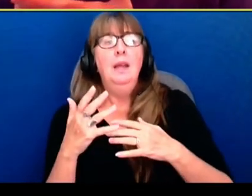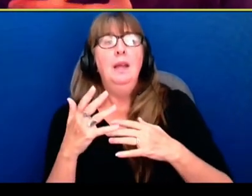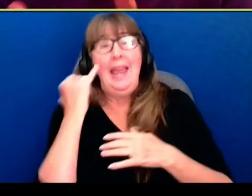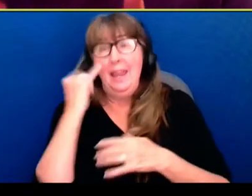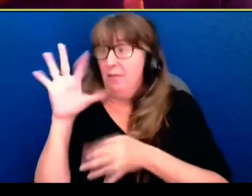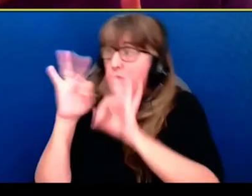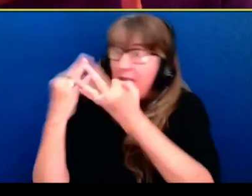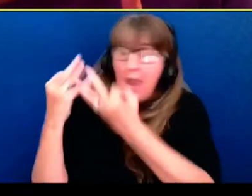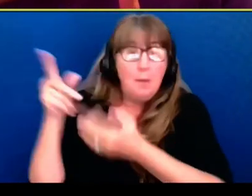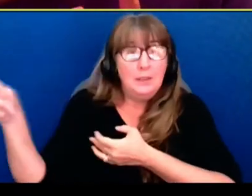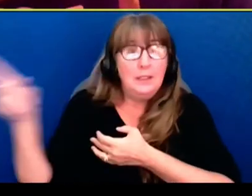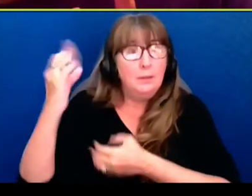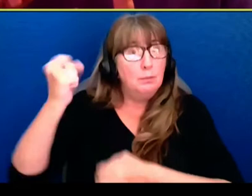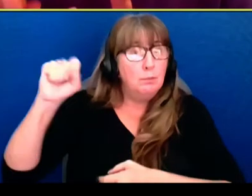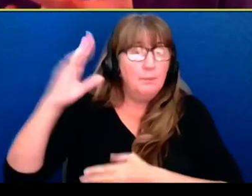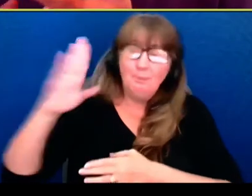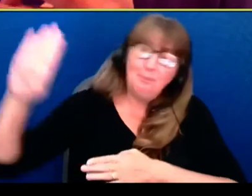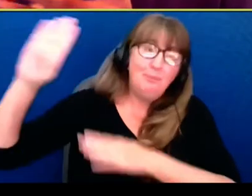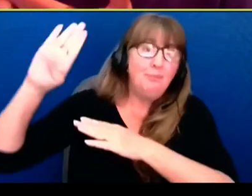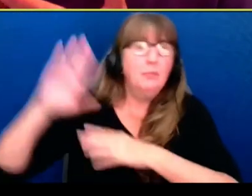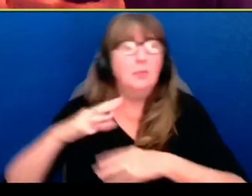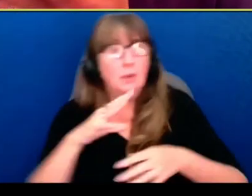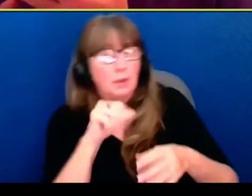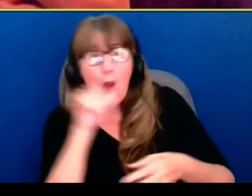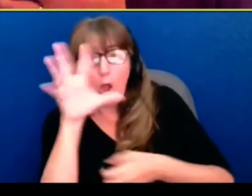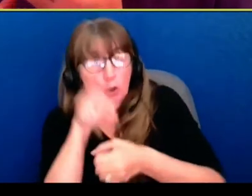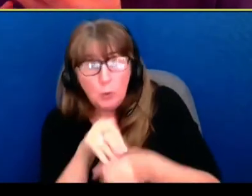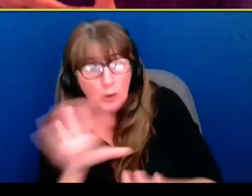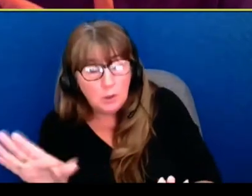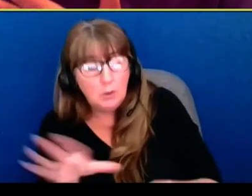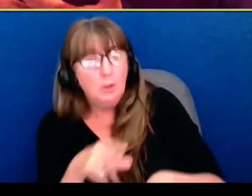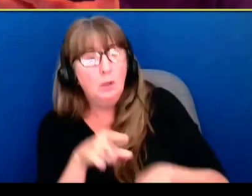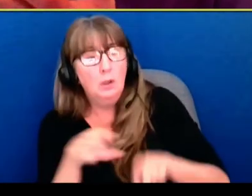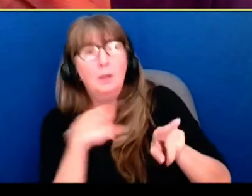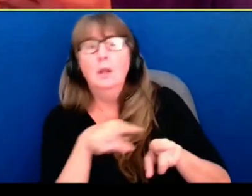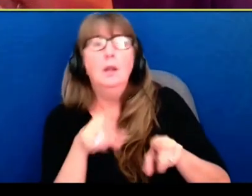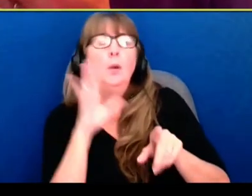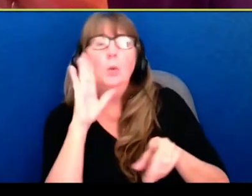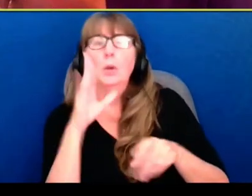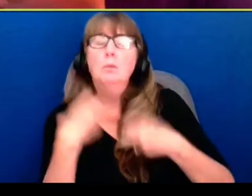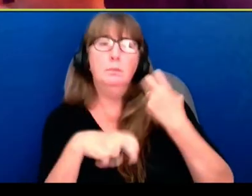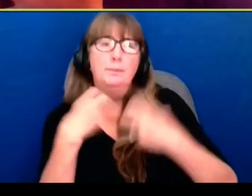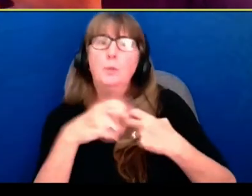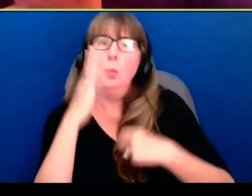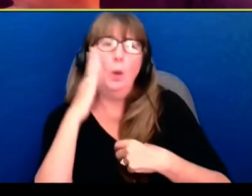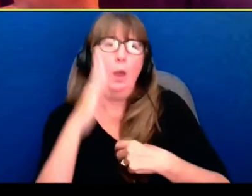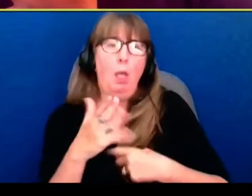communication. It reduces trust. It reduces levels of support, and it creates the door